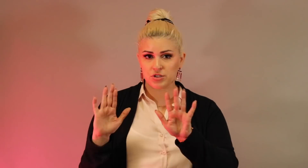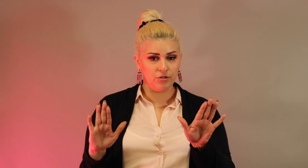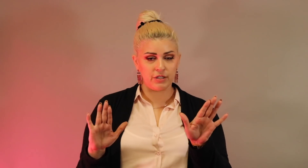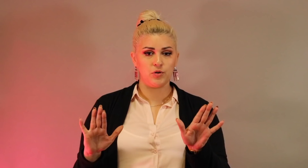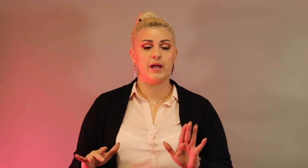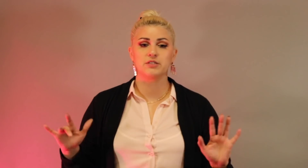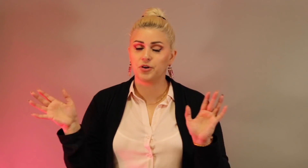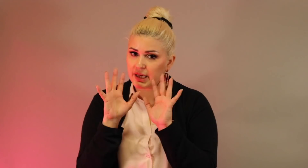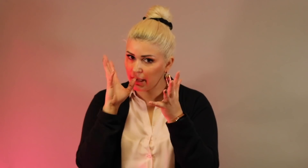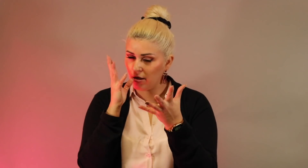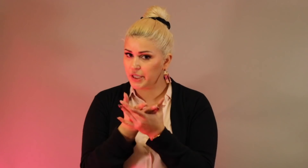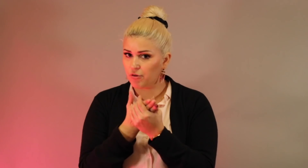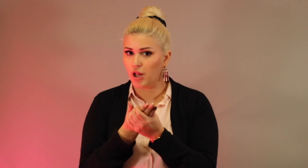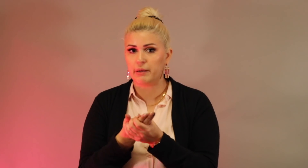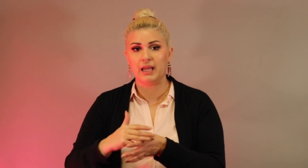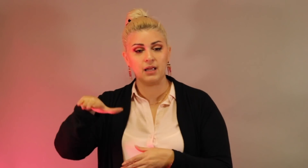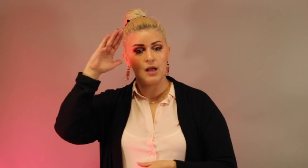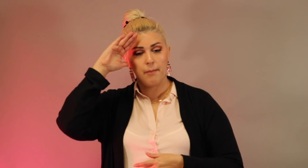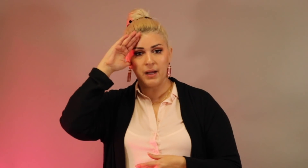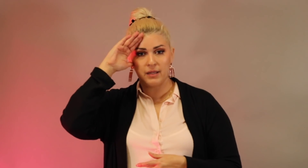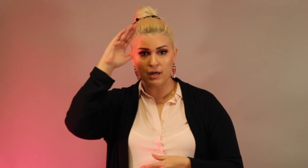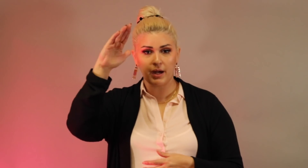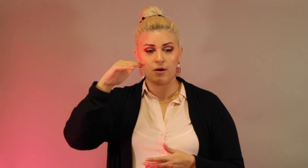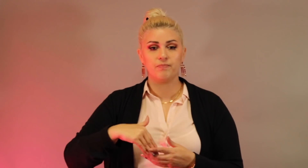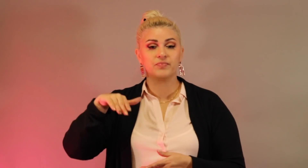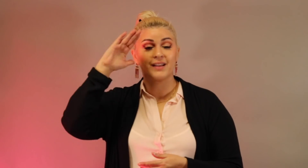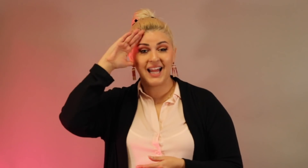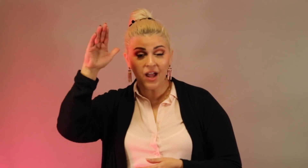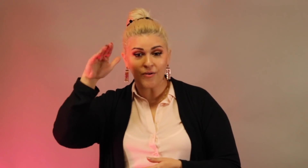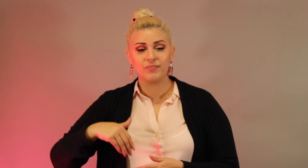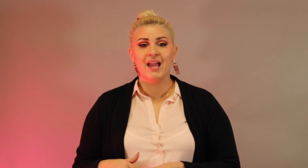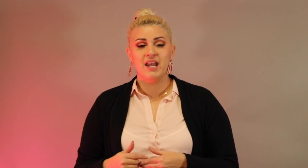all salute different ways so don't get all literal on me, but here we go, hello.